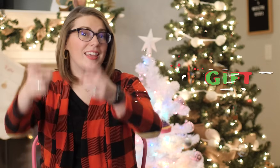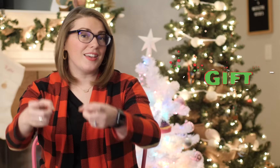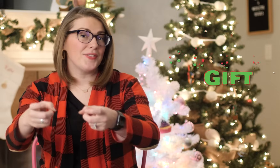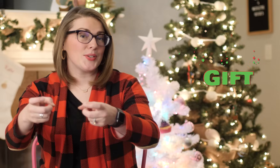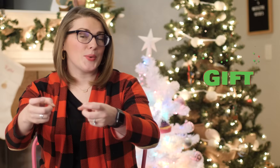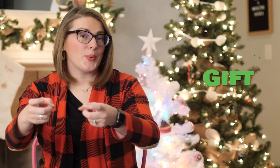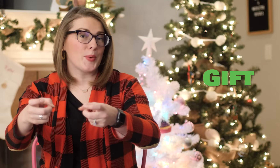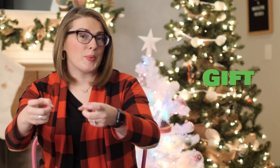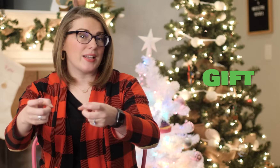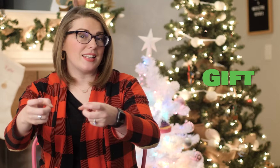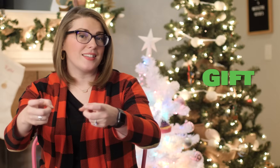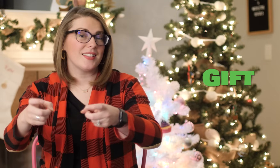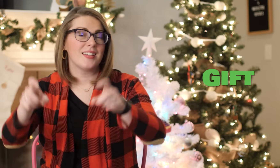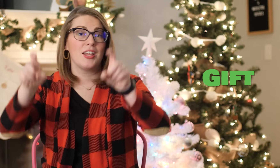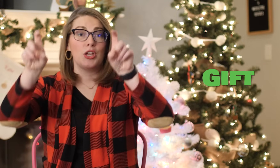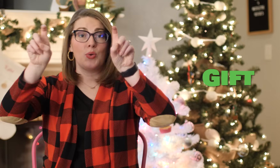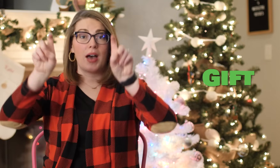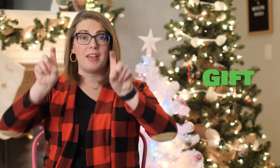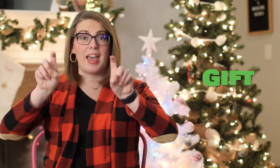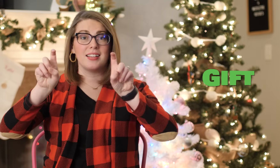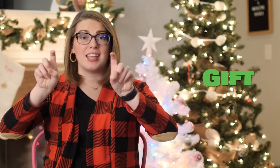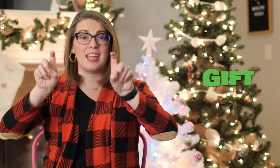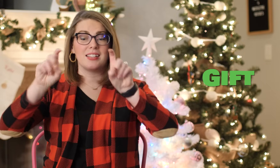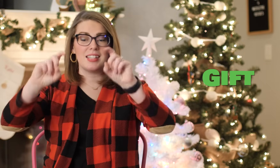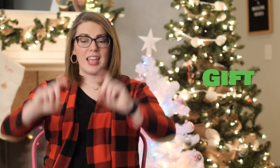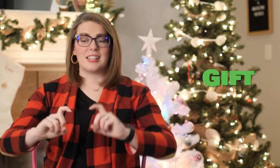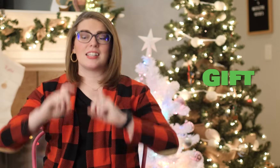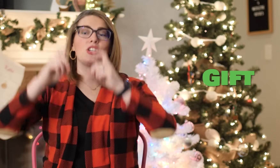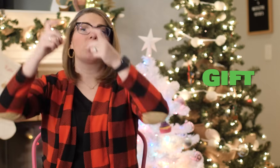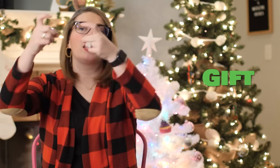GIFT or PRESENT You have "X" hands and it's like you're